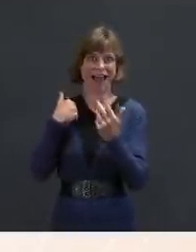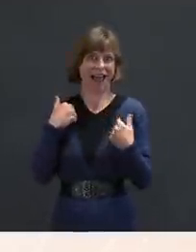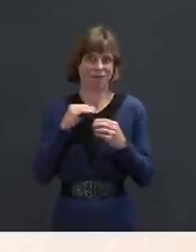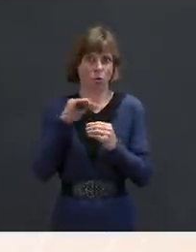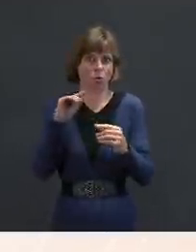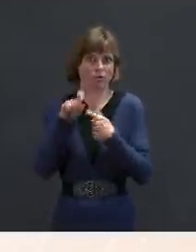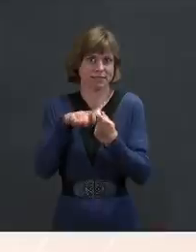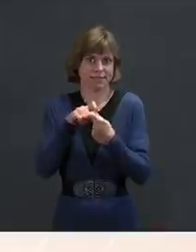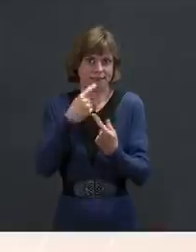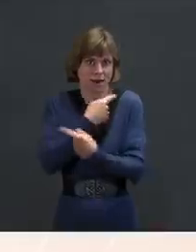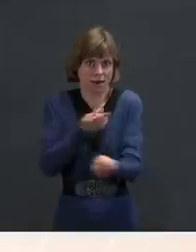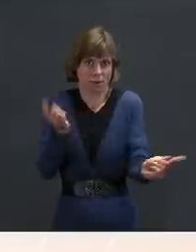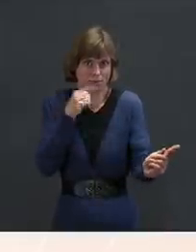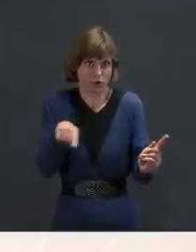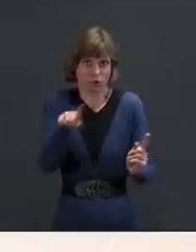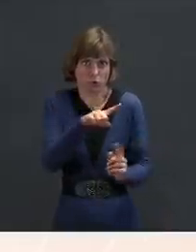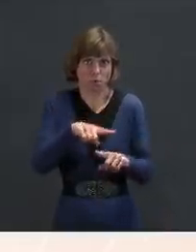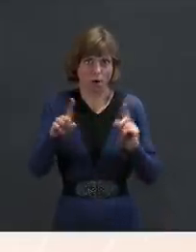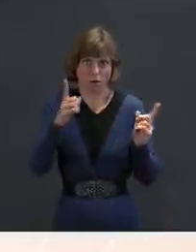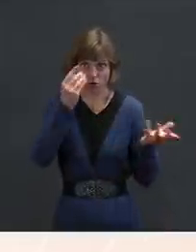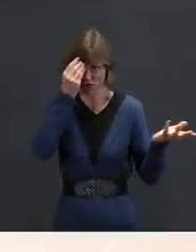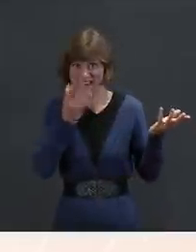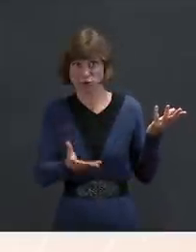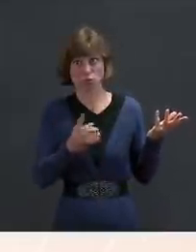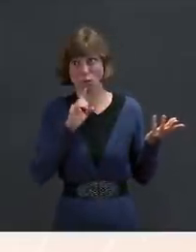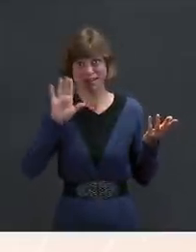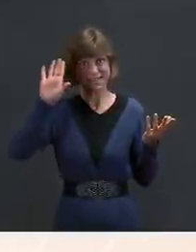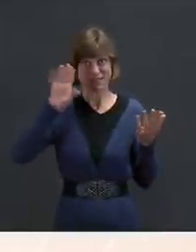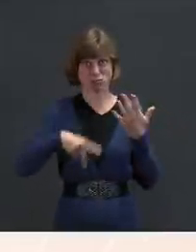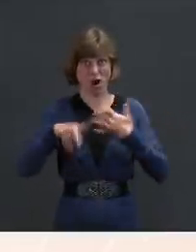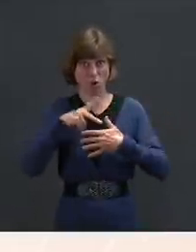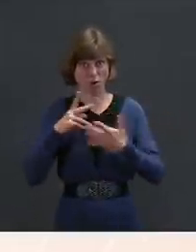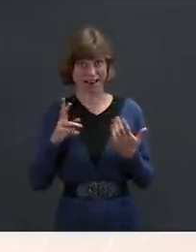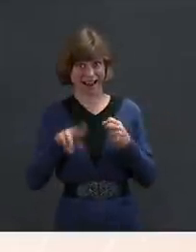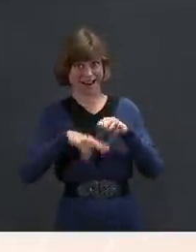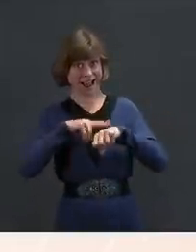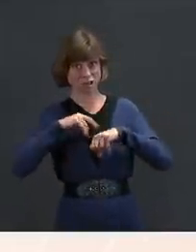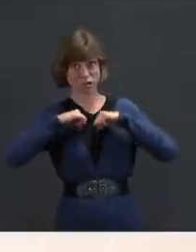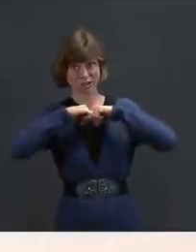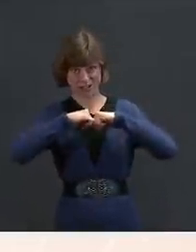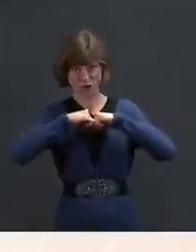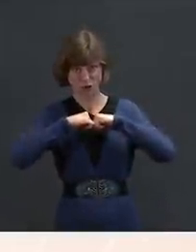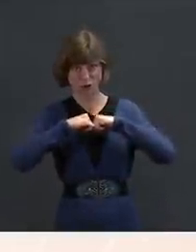other than to convey that it is a priority for him on the national security front in addressing that.